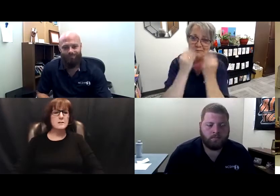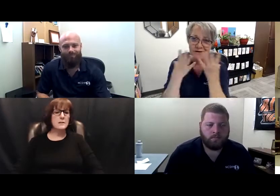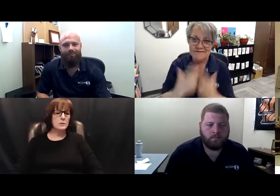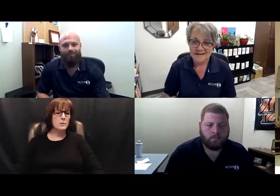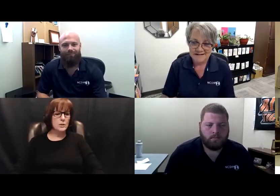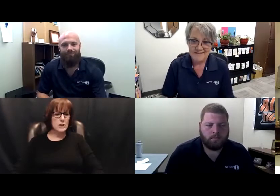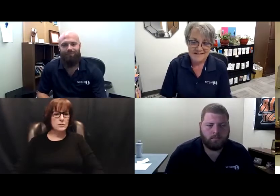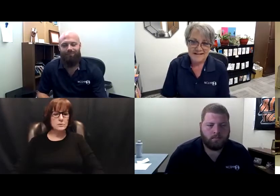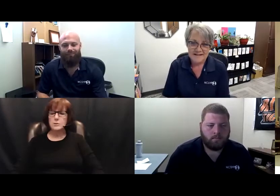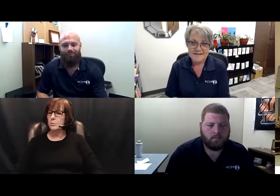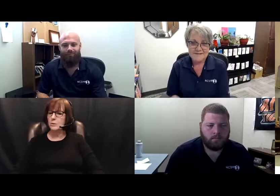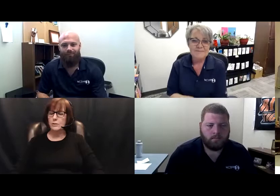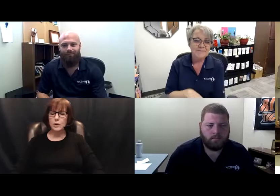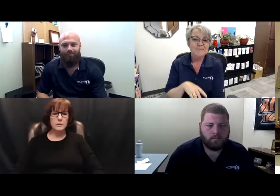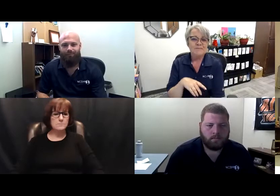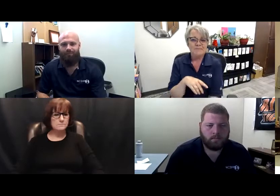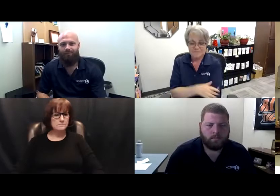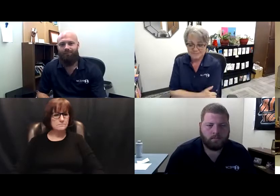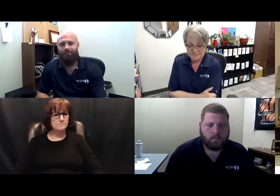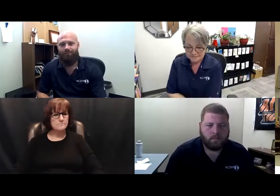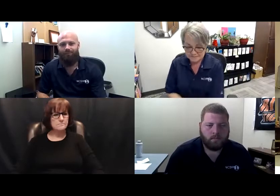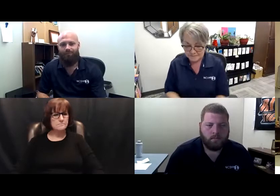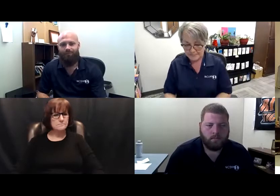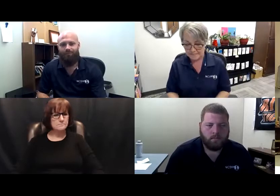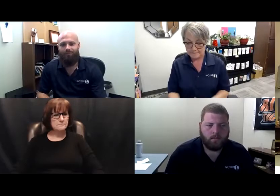and who to reach out to so beautiful Cody.